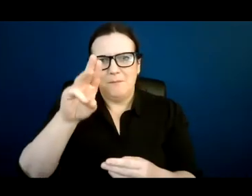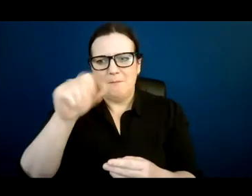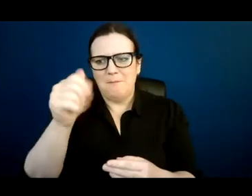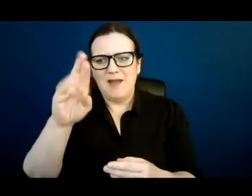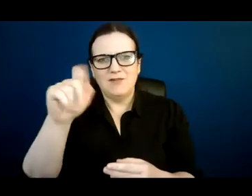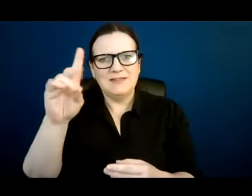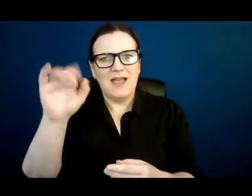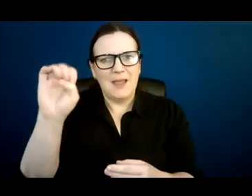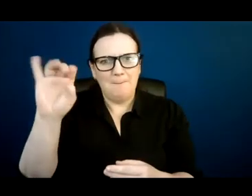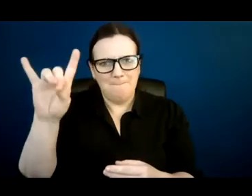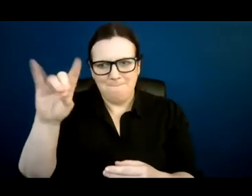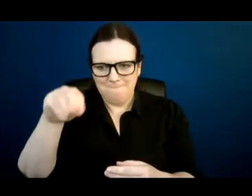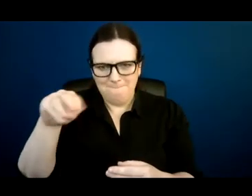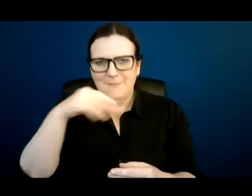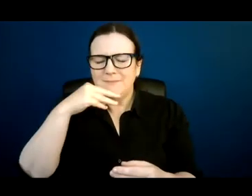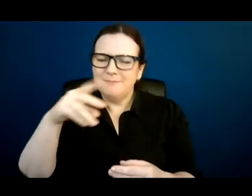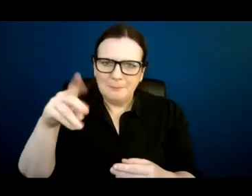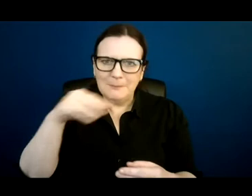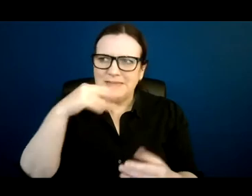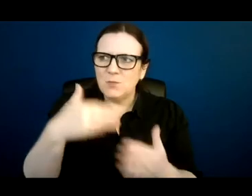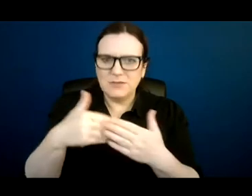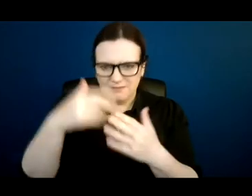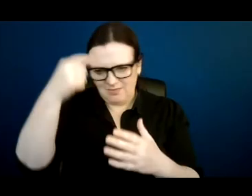that others may be involved where traditionally it was exclusively,